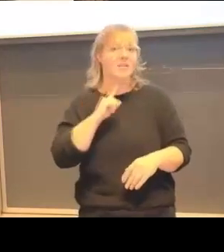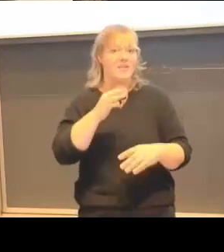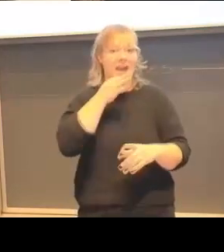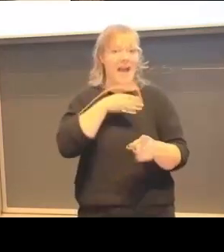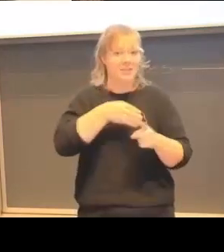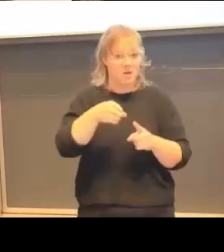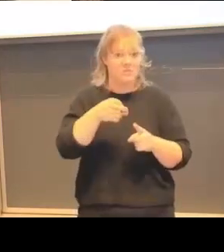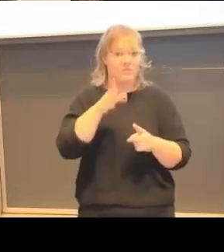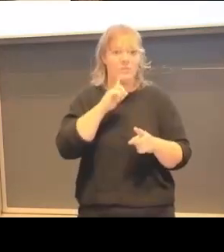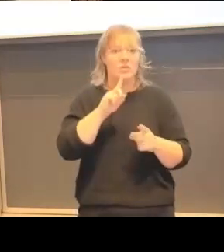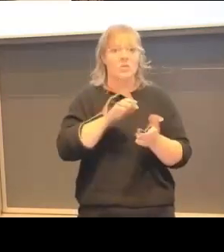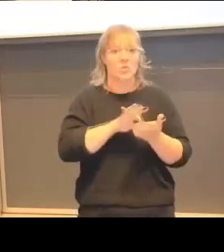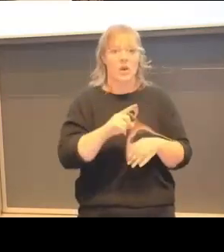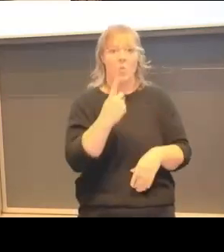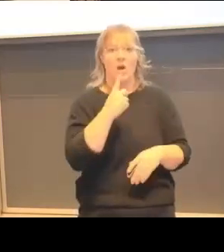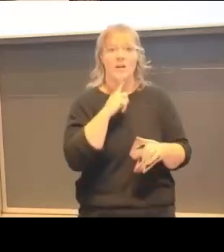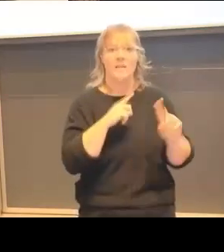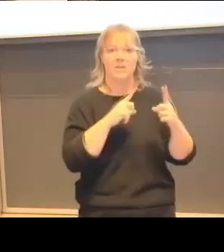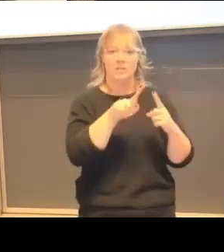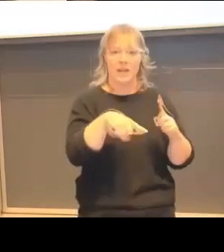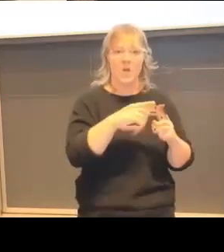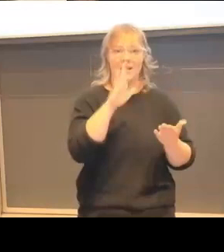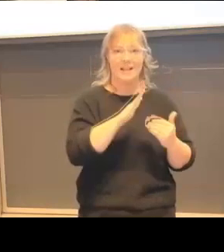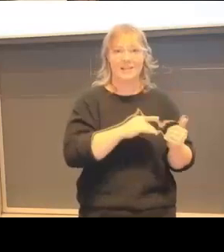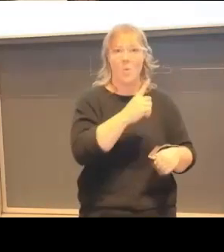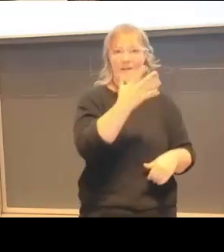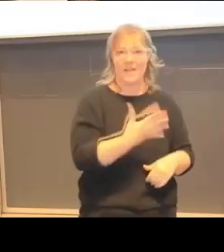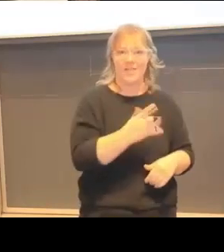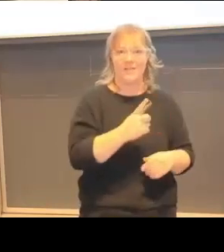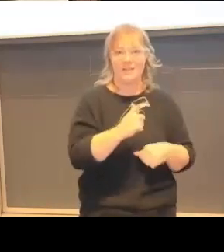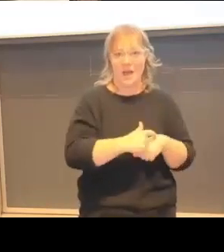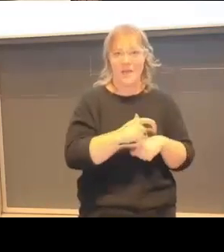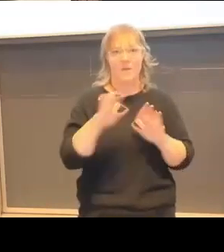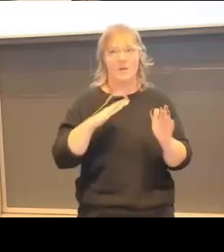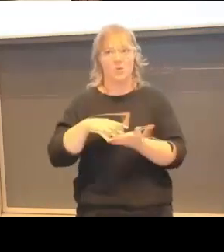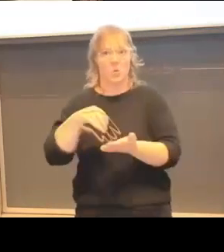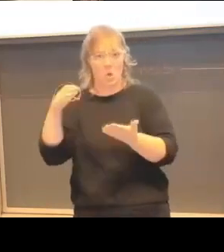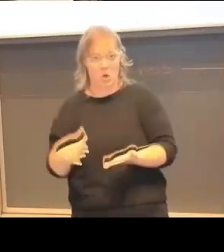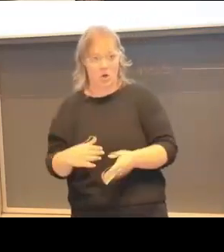cycle was less than one fif of the time compared to the learner surgeon in cycle two the expert was